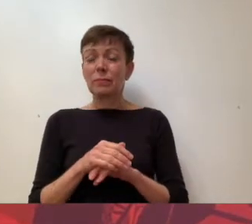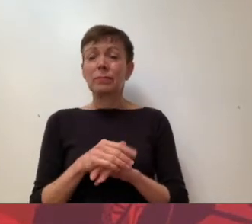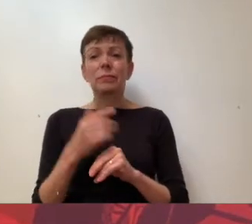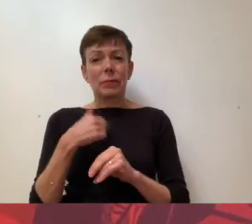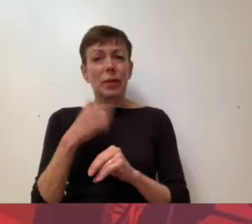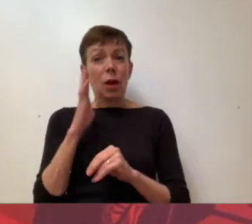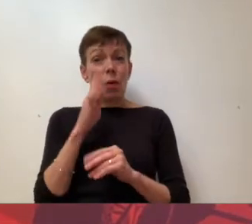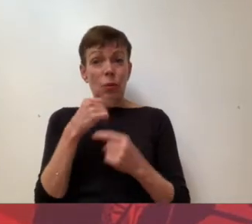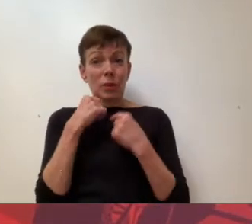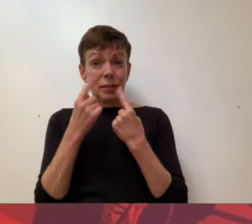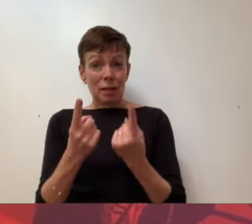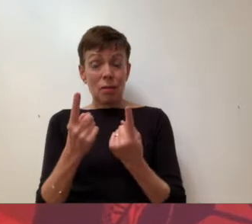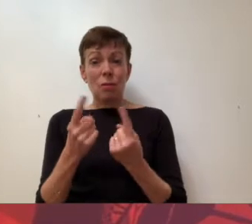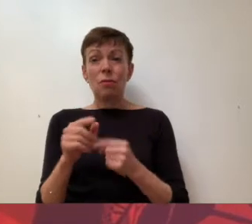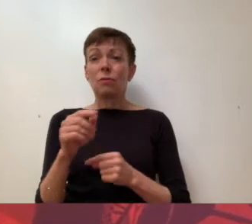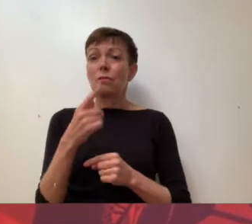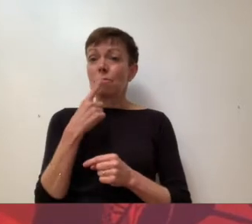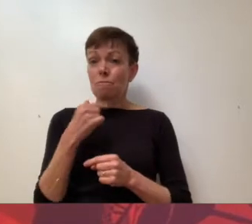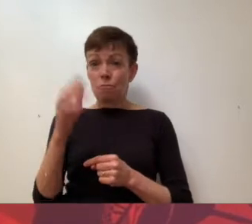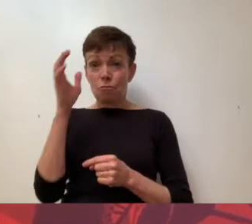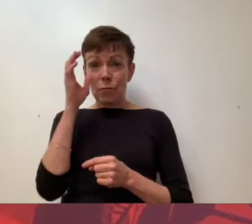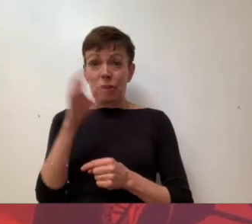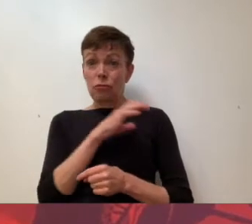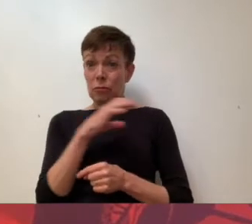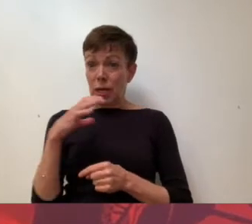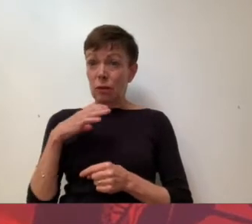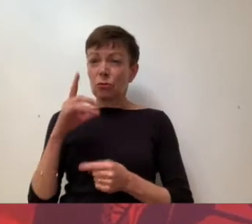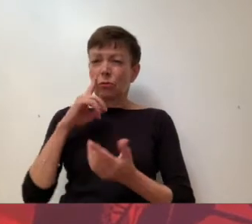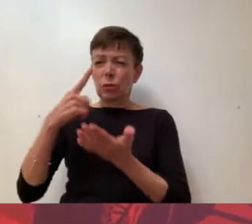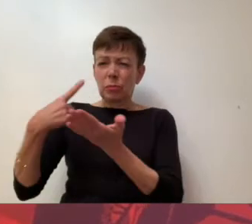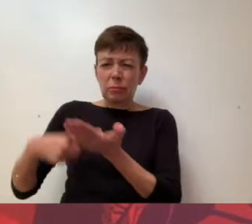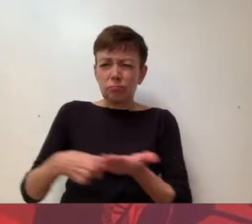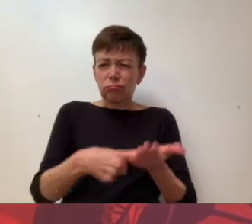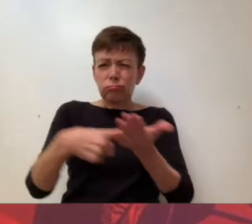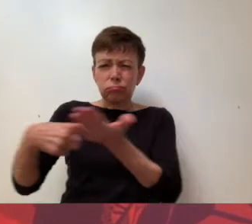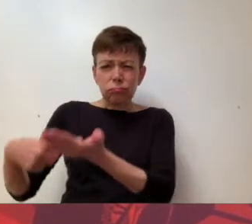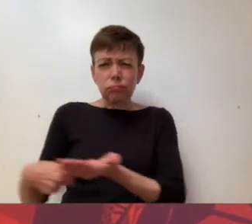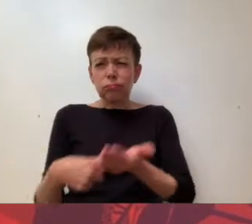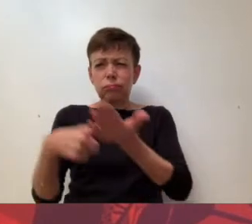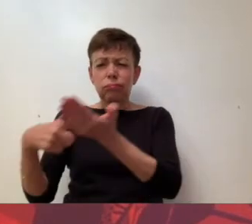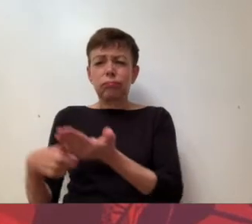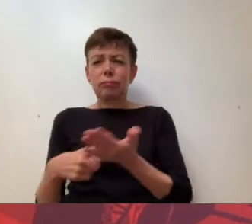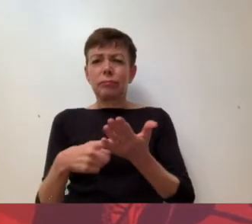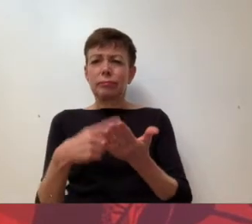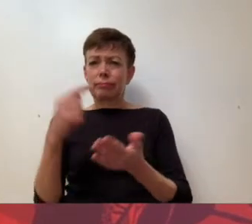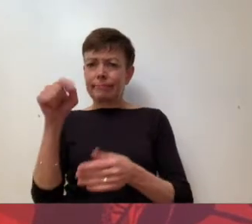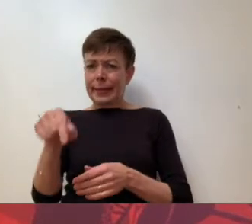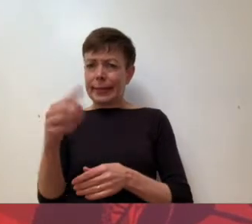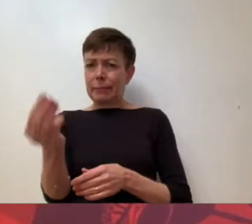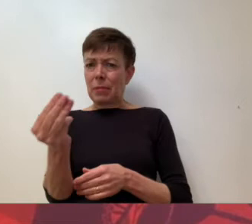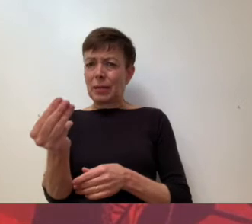on this before. I will say that Red Deer City Council will be deliberating tax rates on